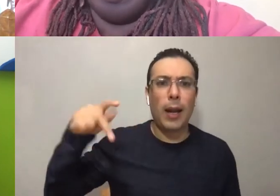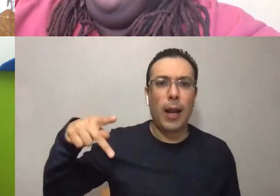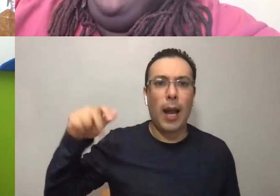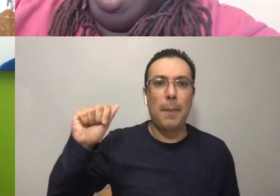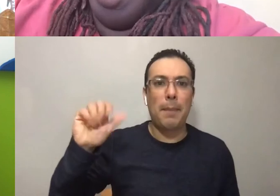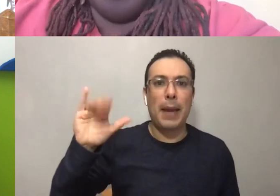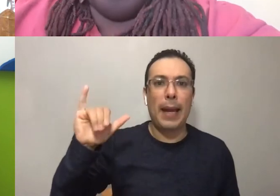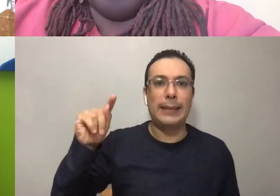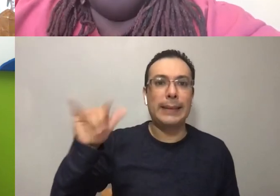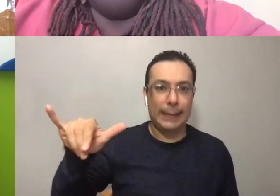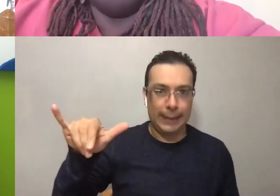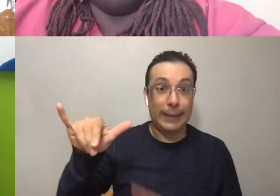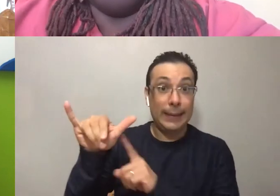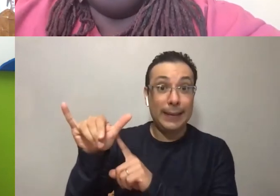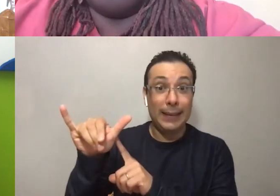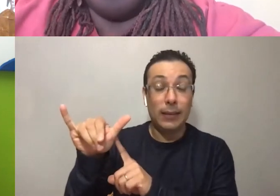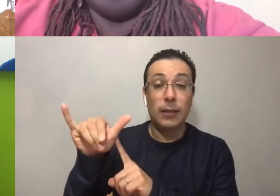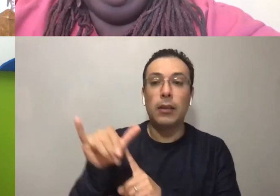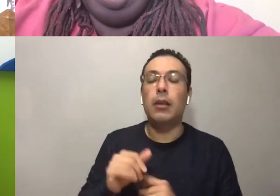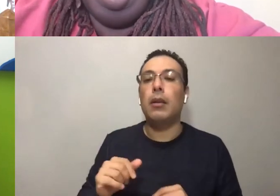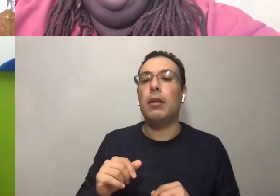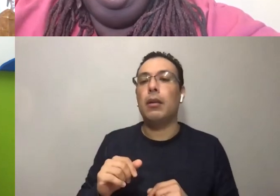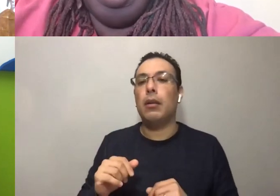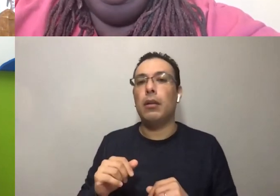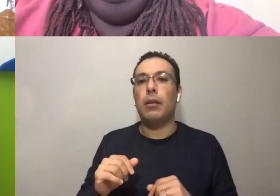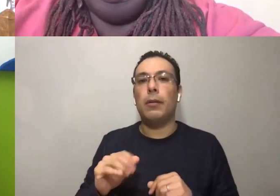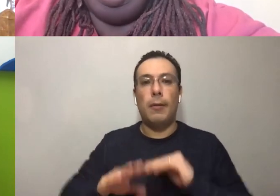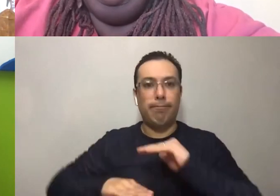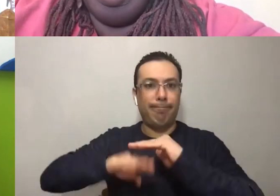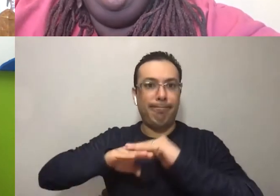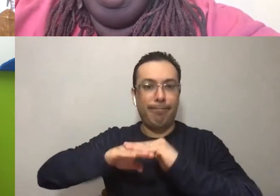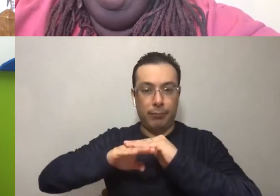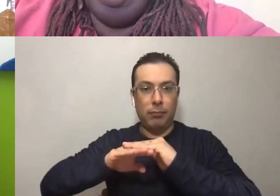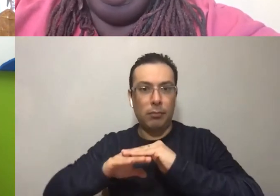Everybody has a capacity to lead and everybody has the capacity to harm. So making sure that